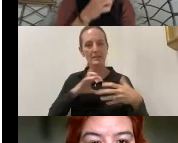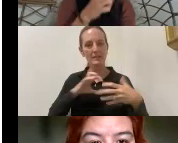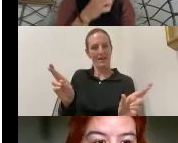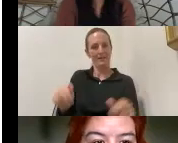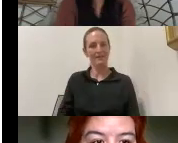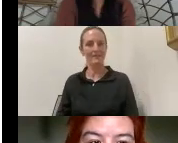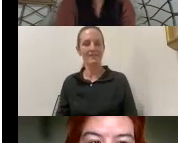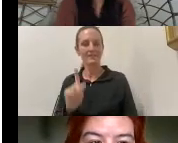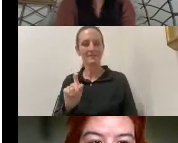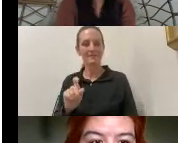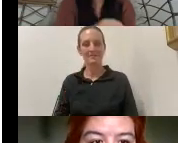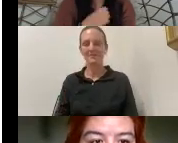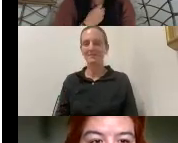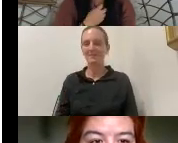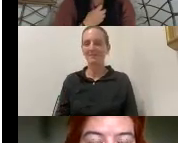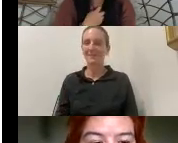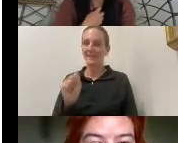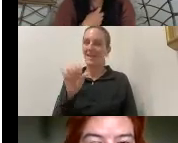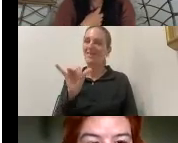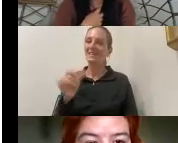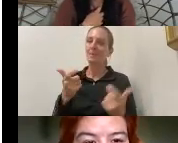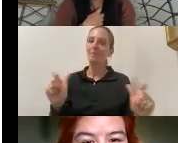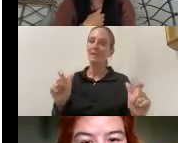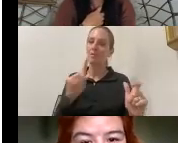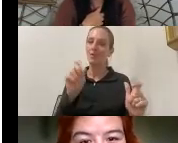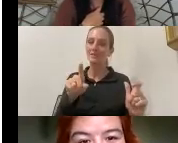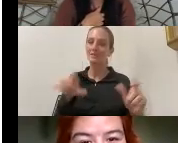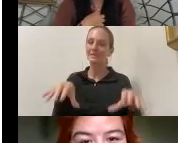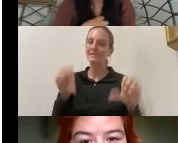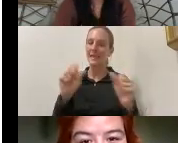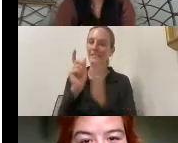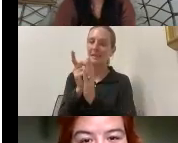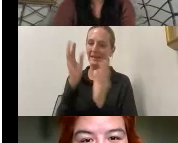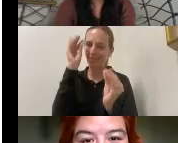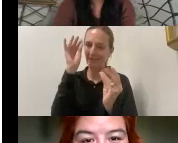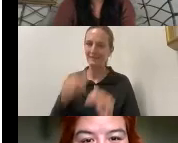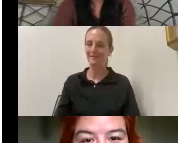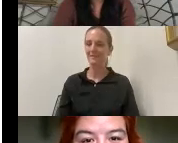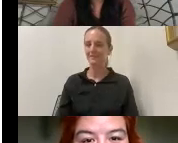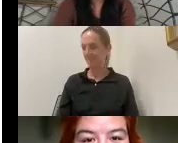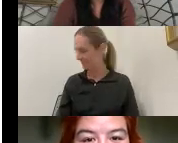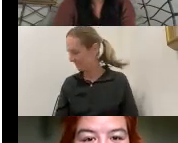Take a moment to think about it.